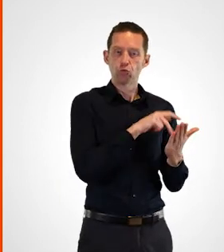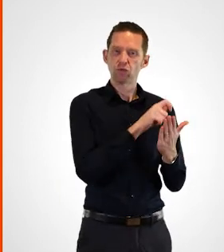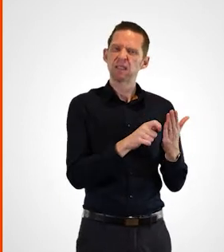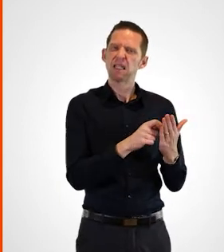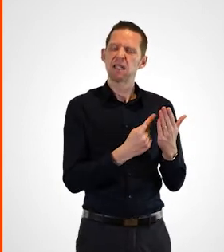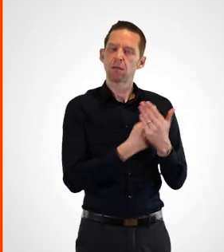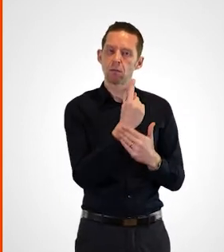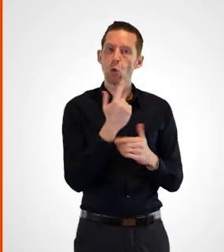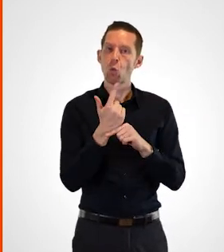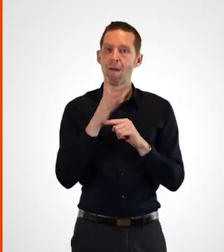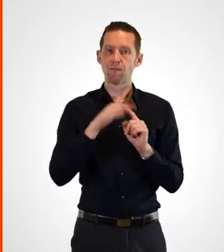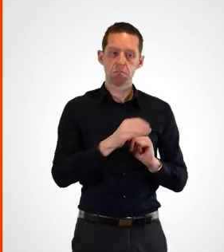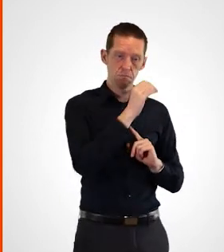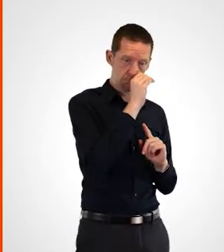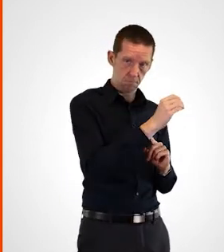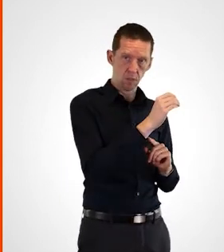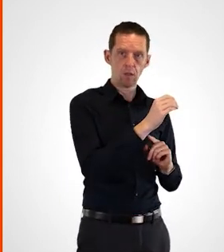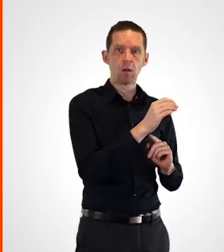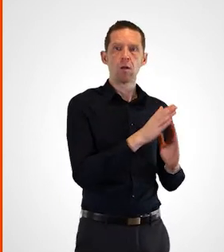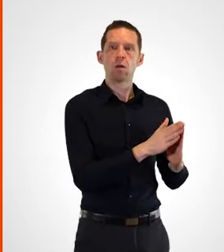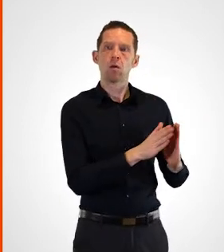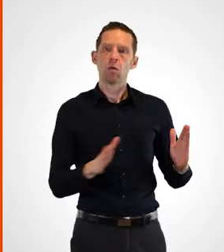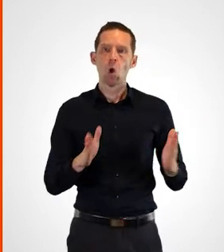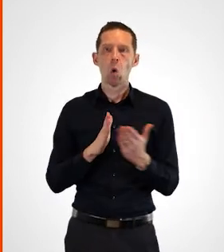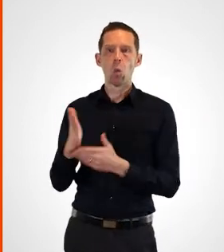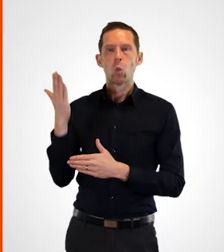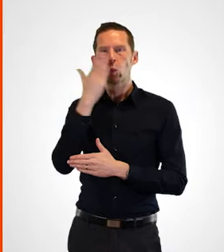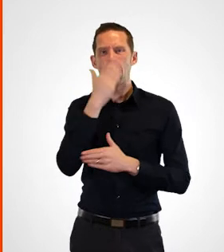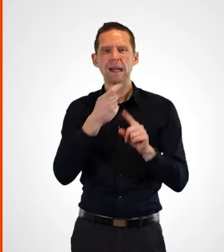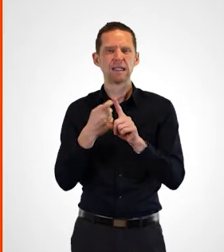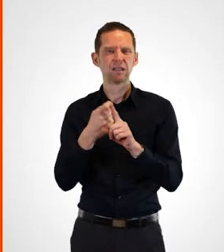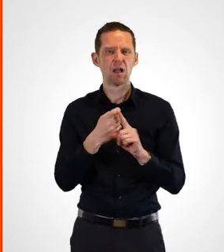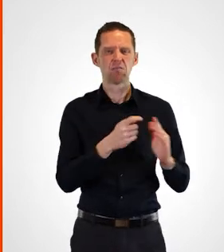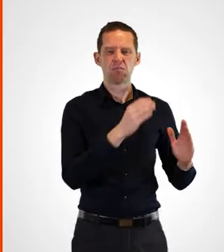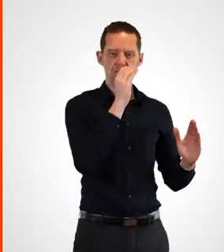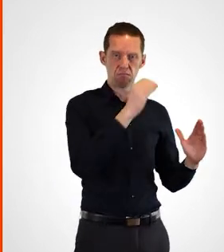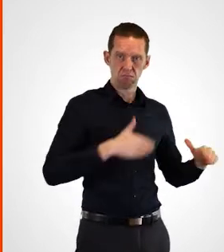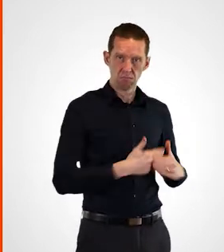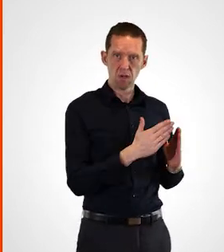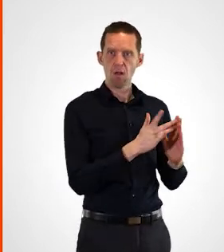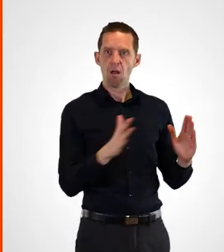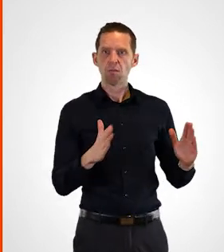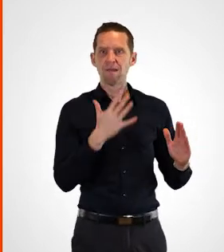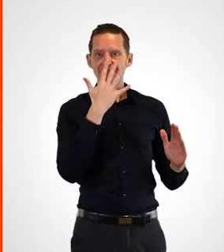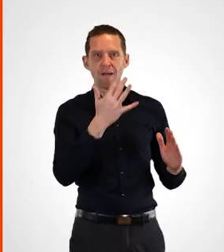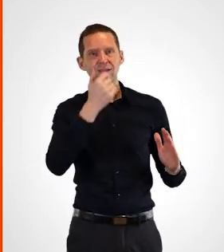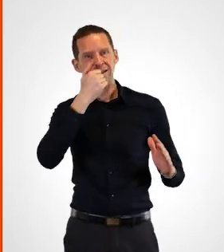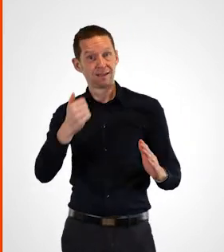we're talking about the time from birth through the beginning of formal schooling or kindergarten, so birth to about the age of 5 and 6.